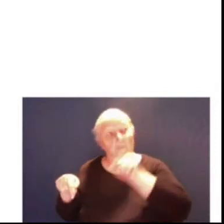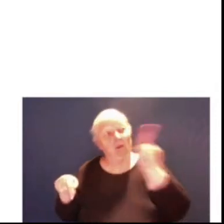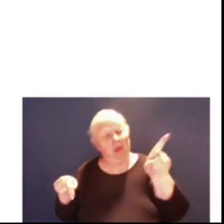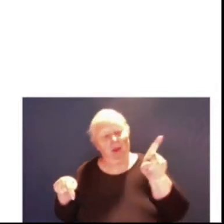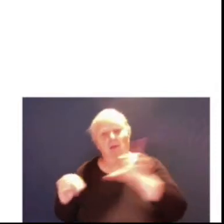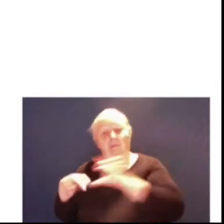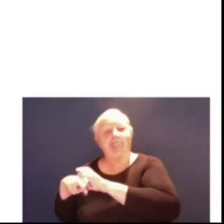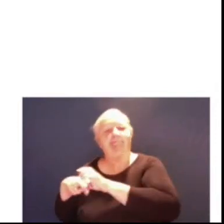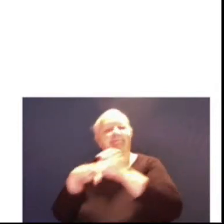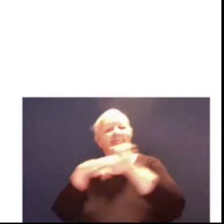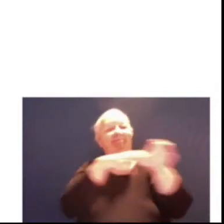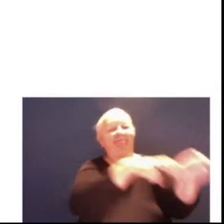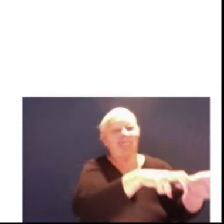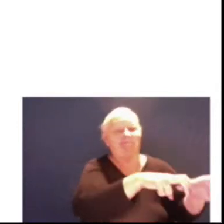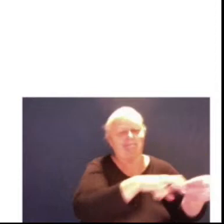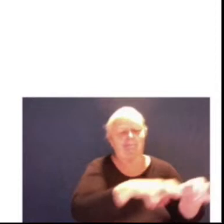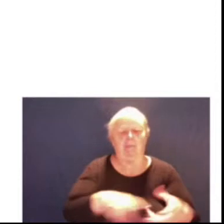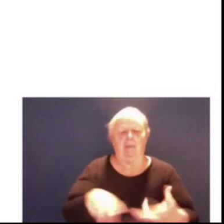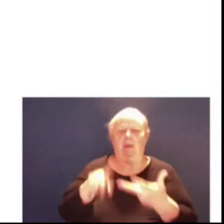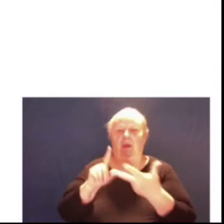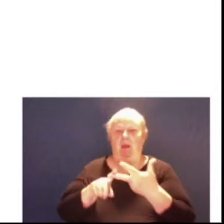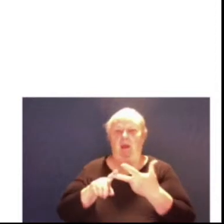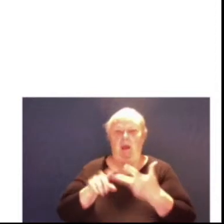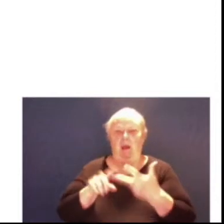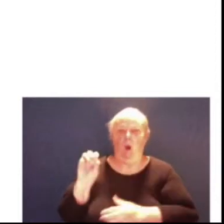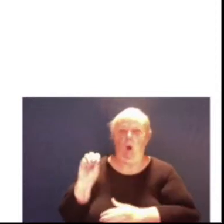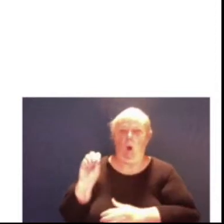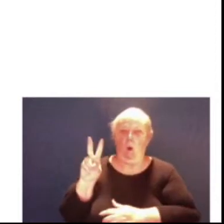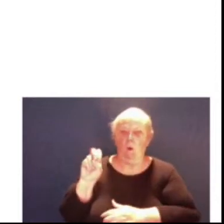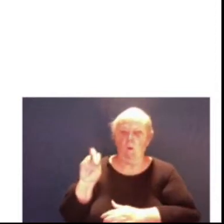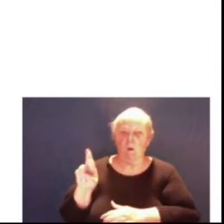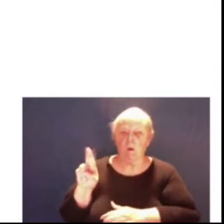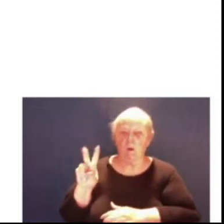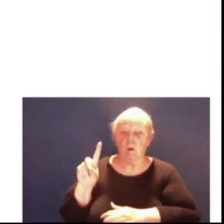OverDrive, always innovating to help libraries transform